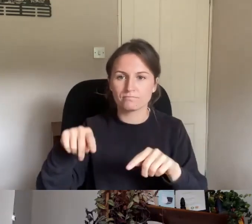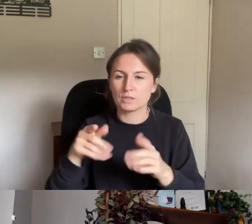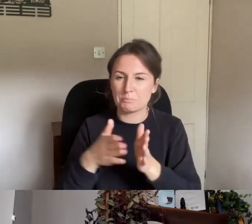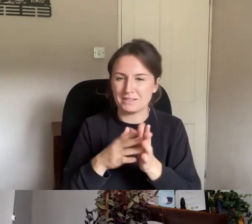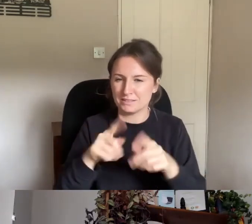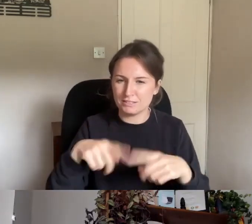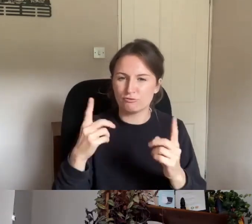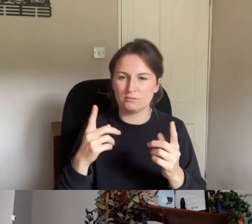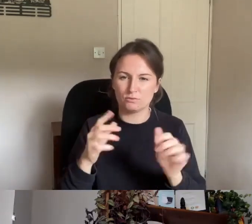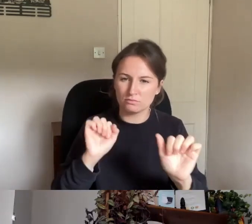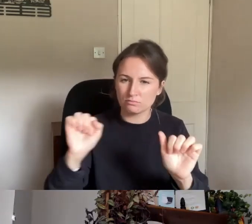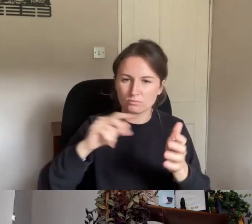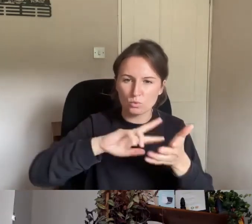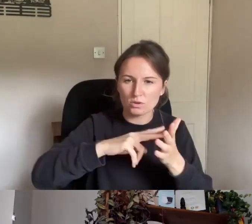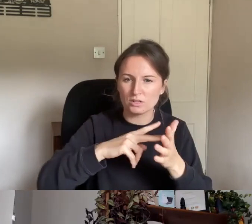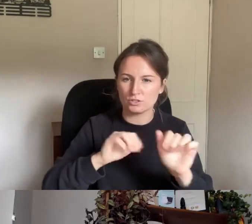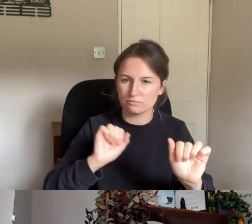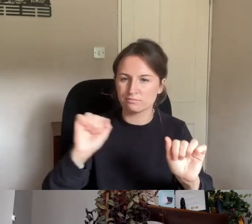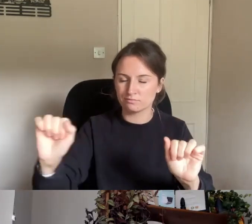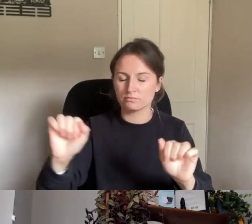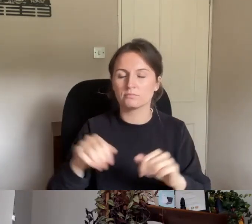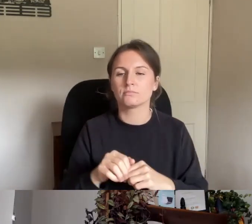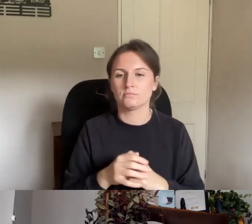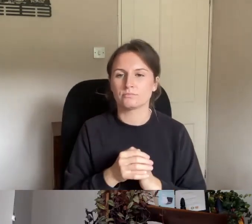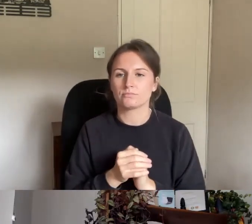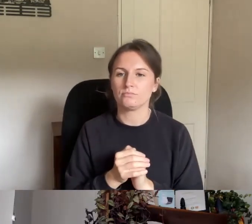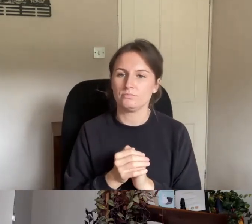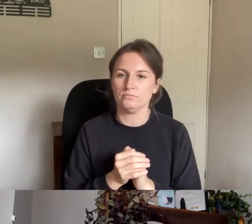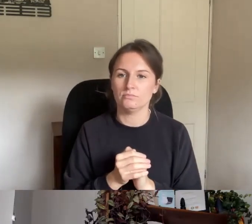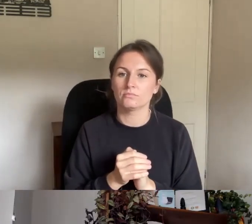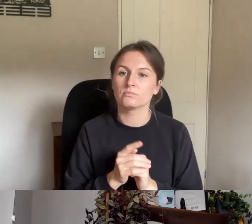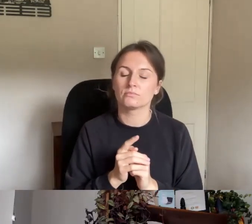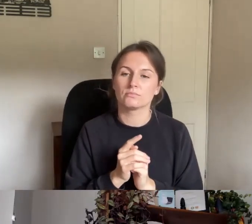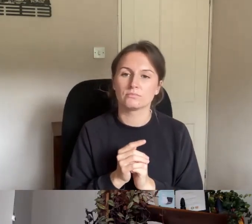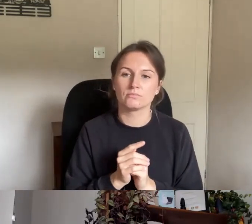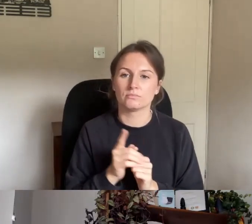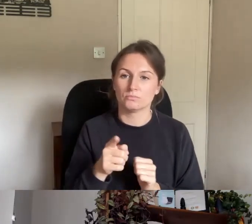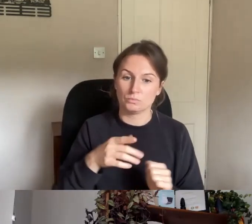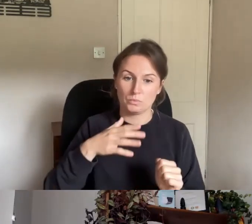for different organizations. What we will need for you to do as part of your entry,